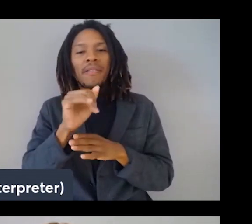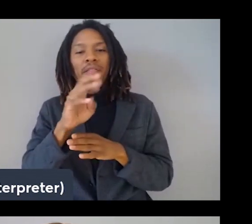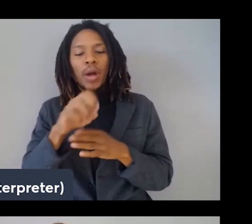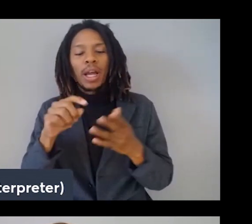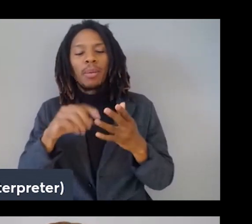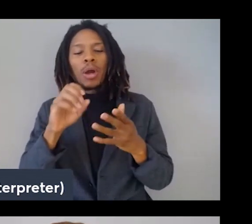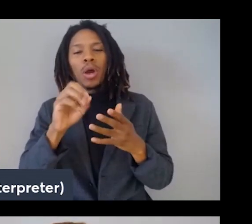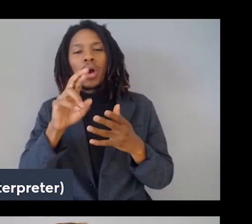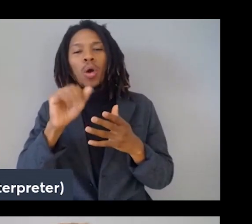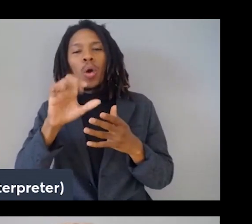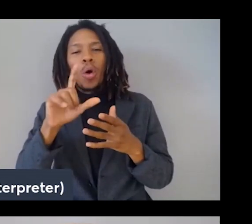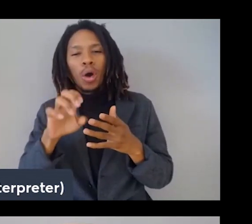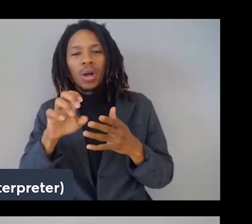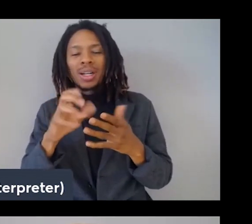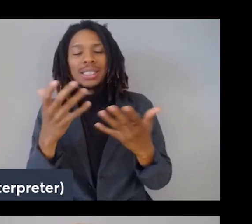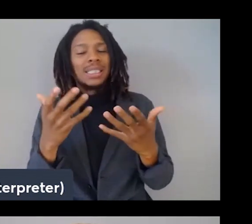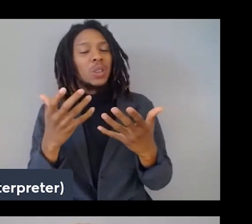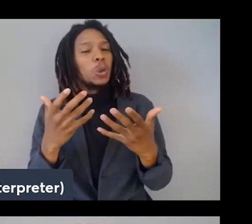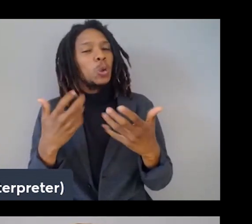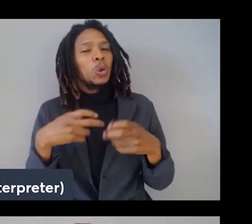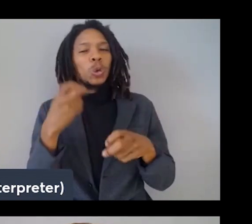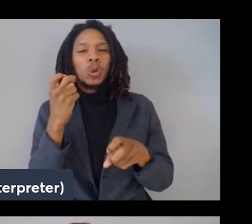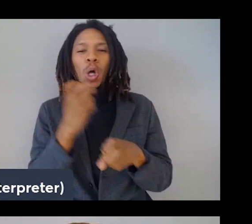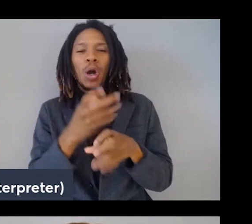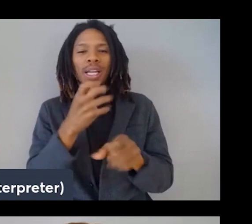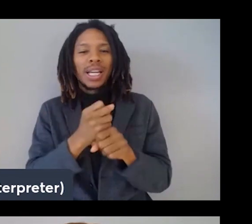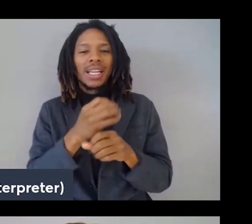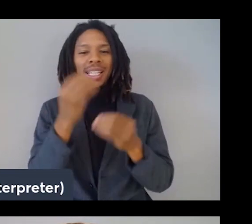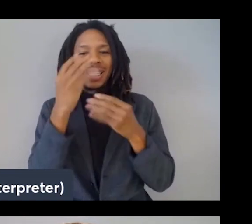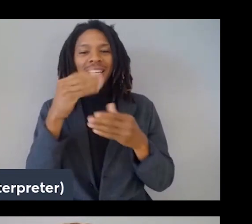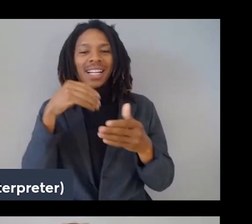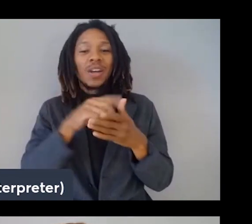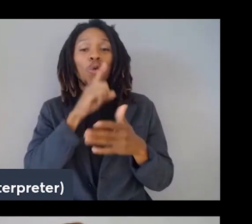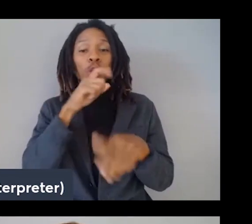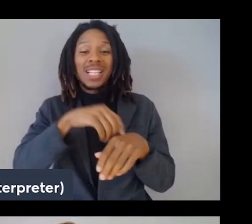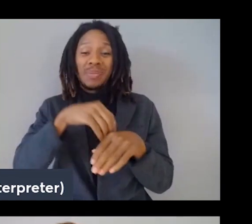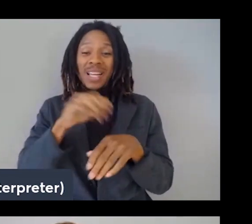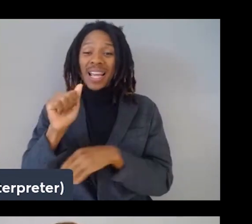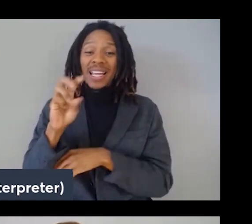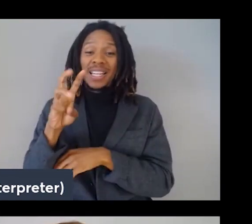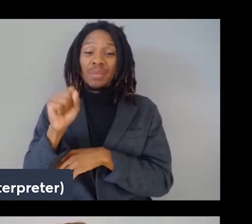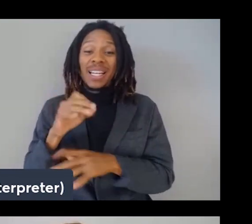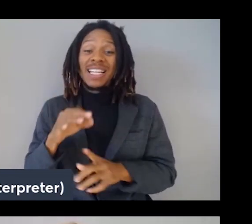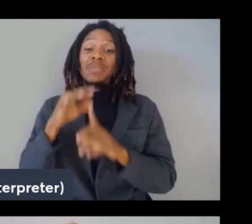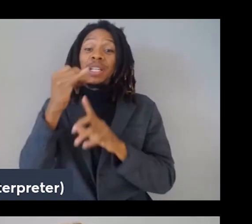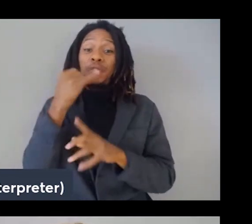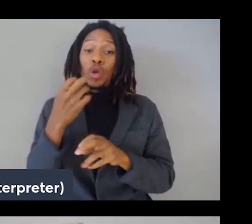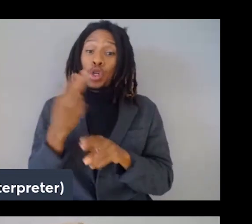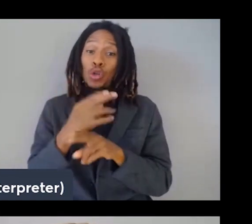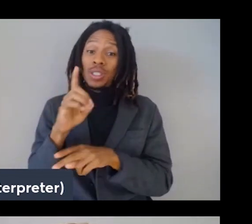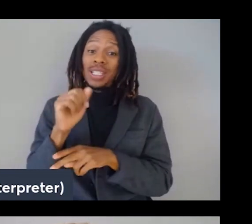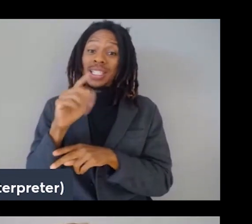it's hard to get the data in realtime into AWS, and especially if you want to use the data in a variety of way,